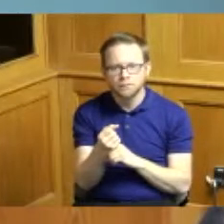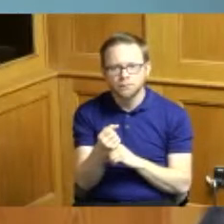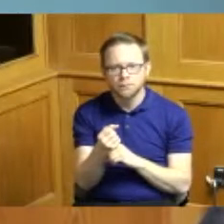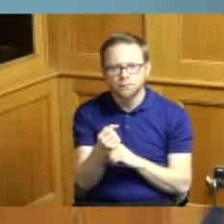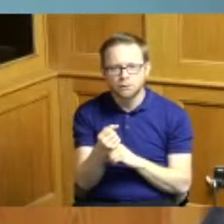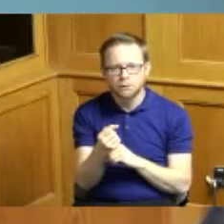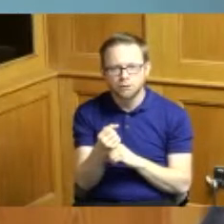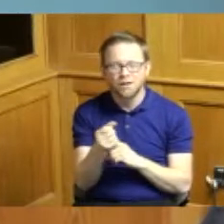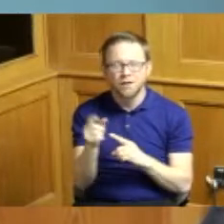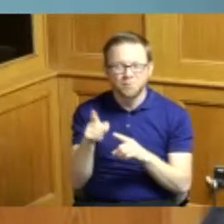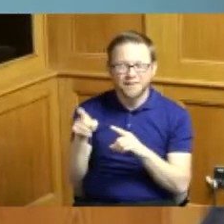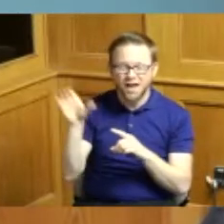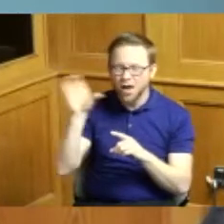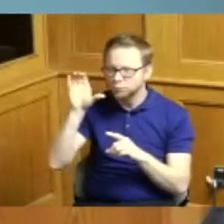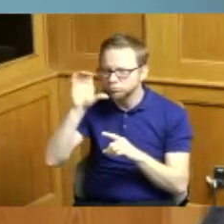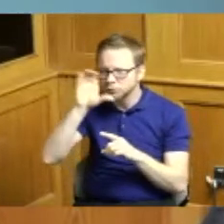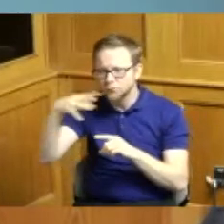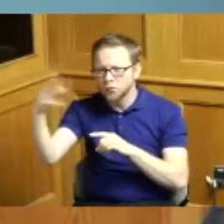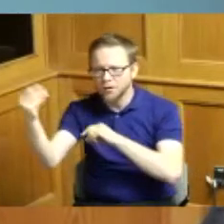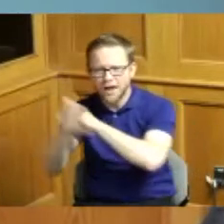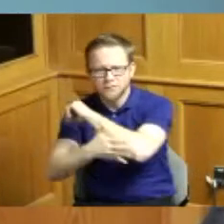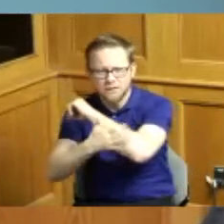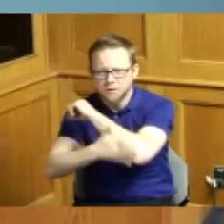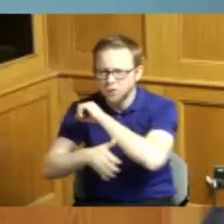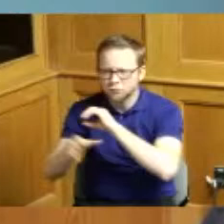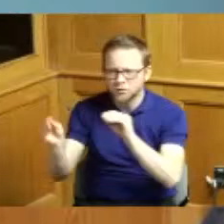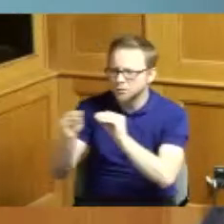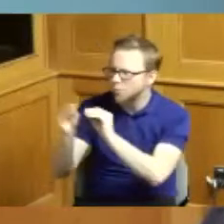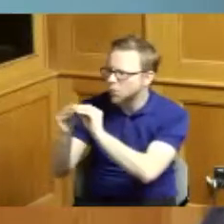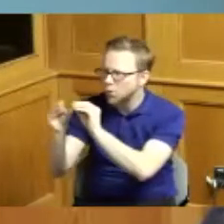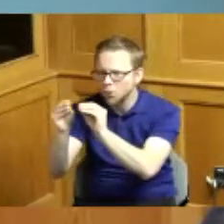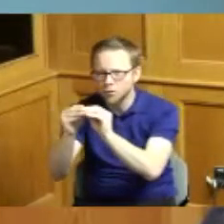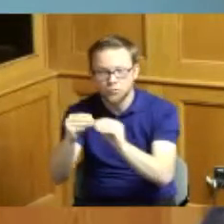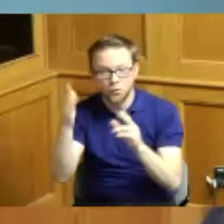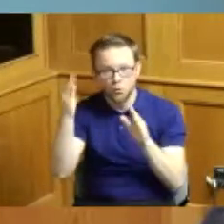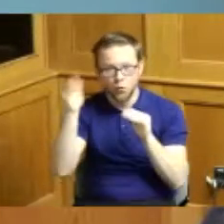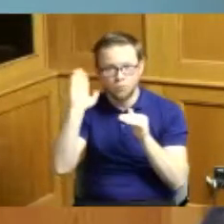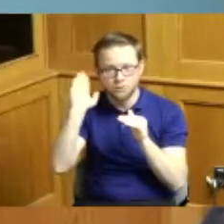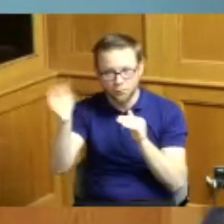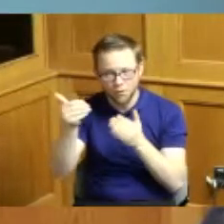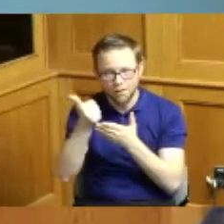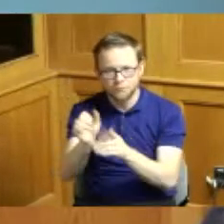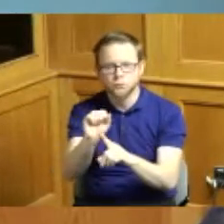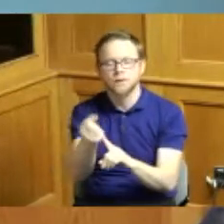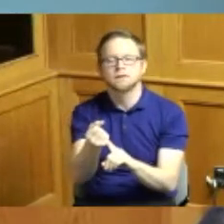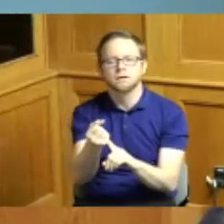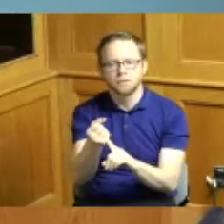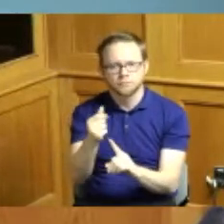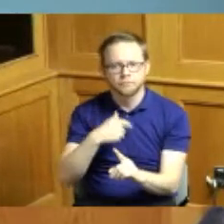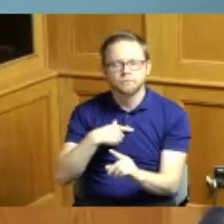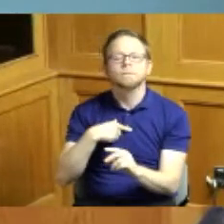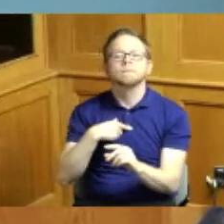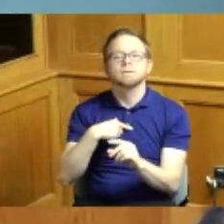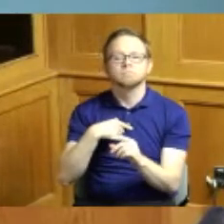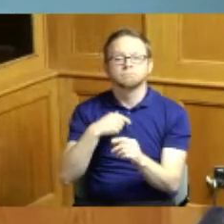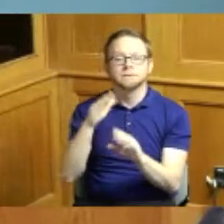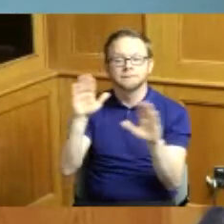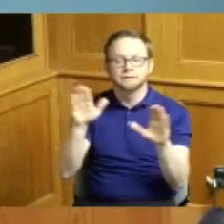of our country so uh hopefully that will increase uh I went to a memorial on Sunday Judge former